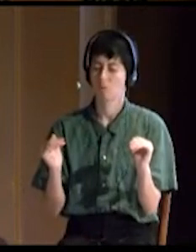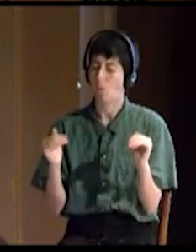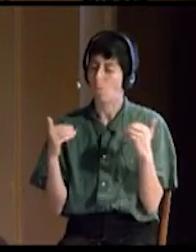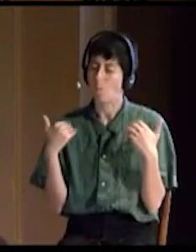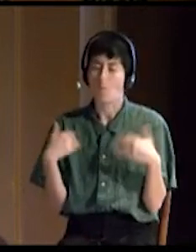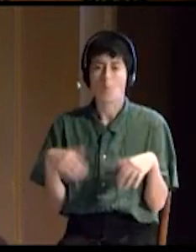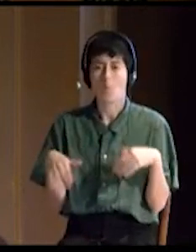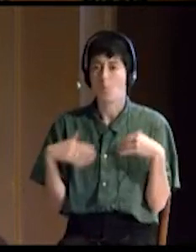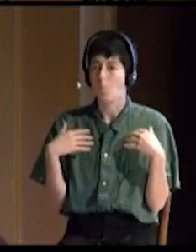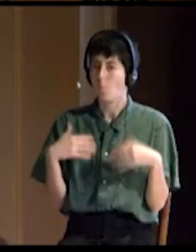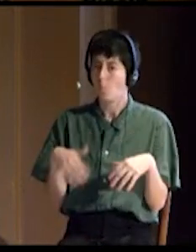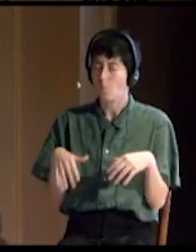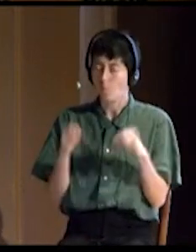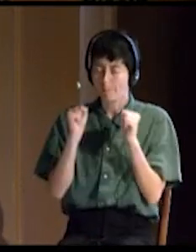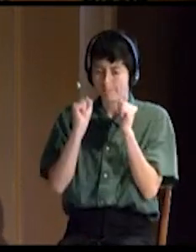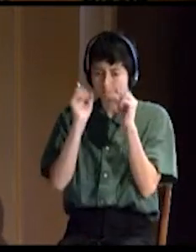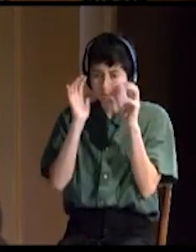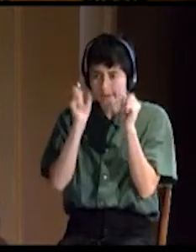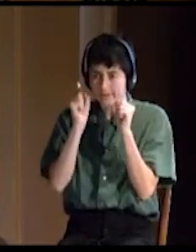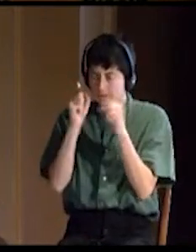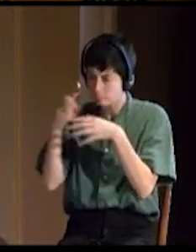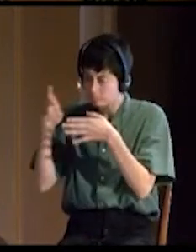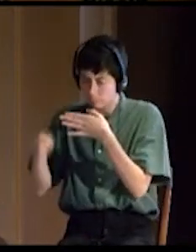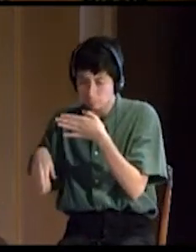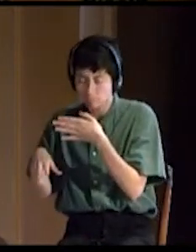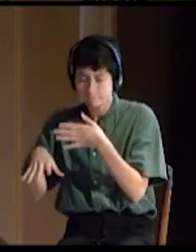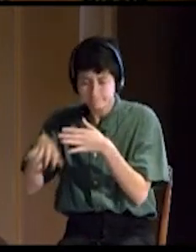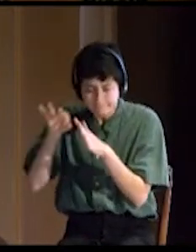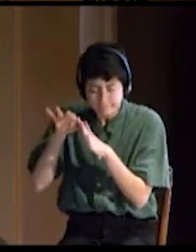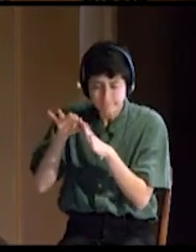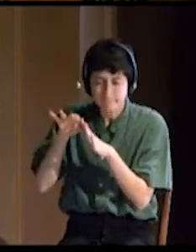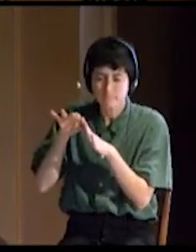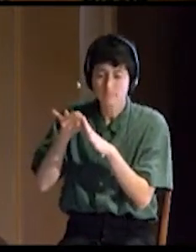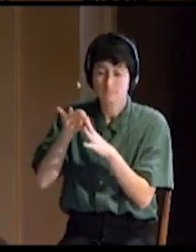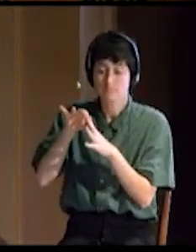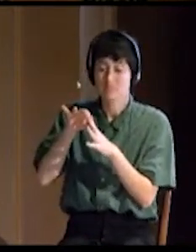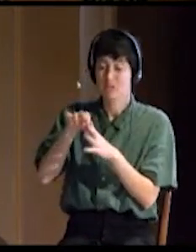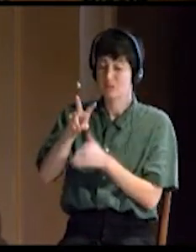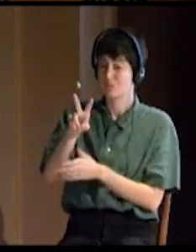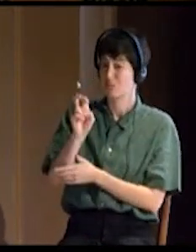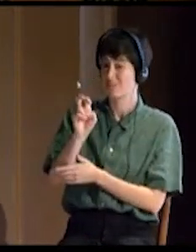is that all of these 275 Cora, so just the foliose specimens,